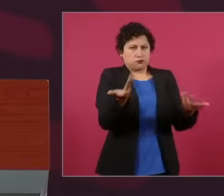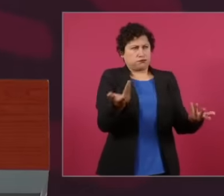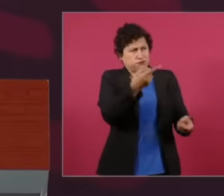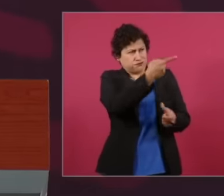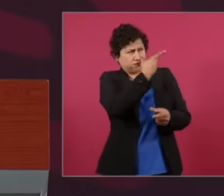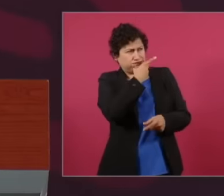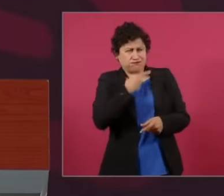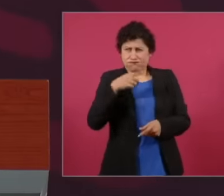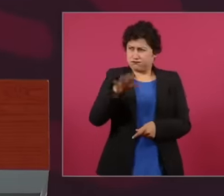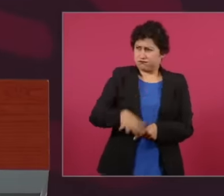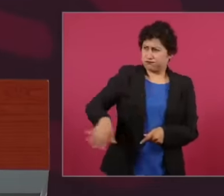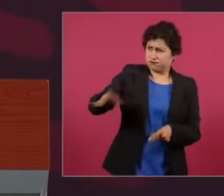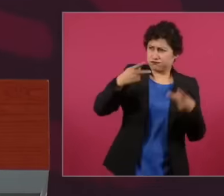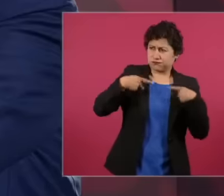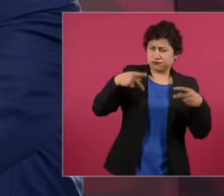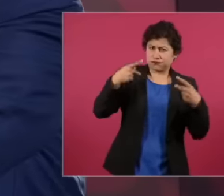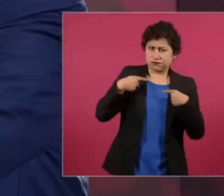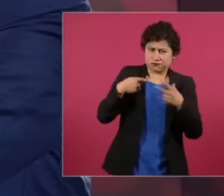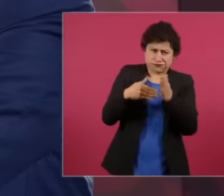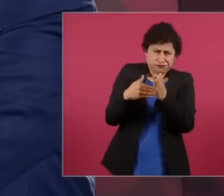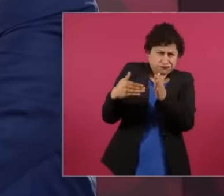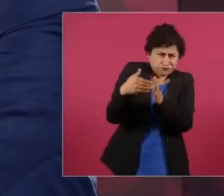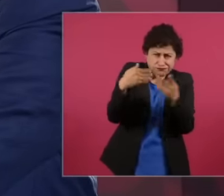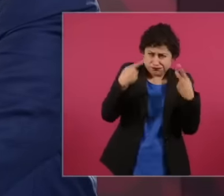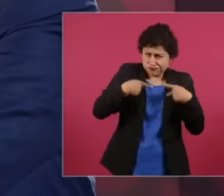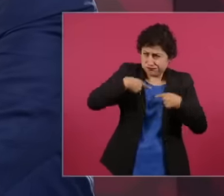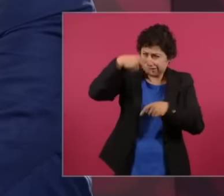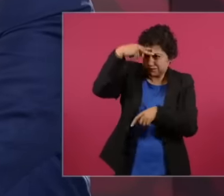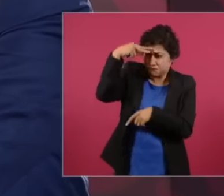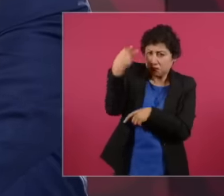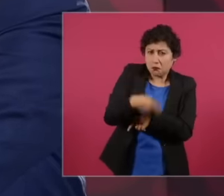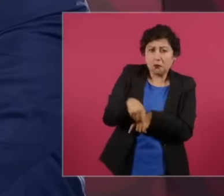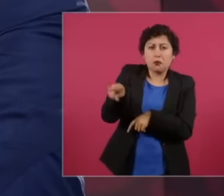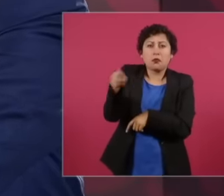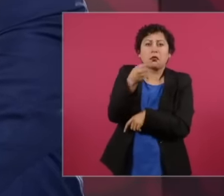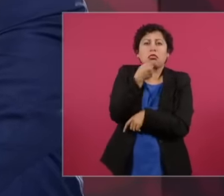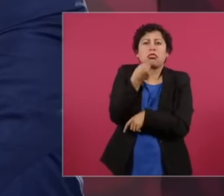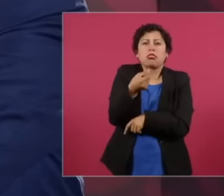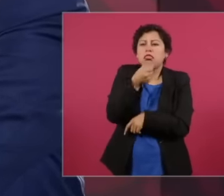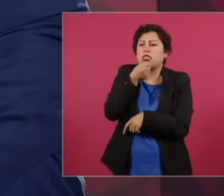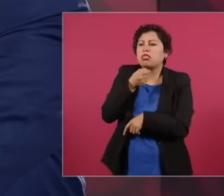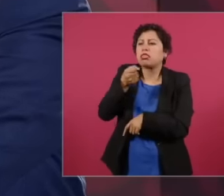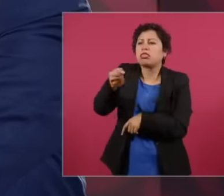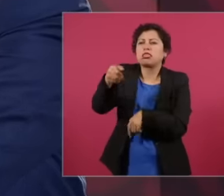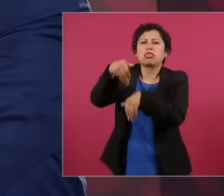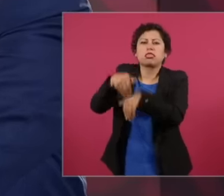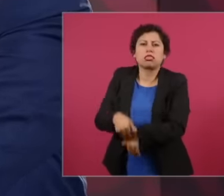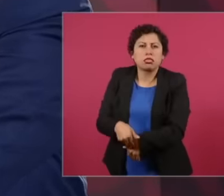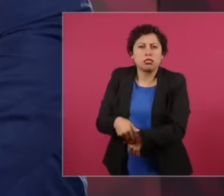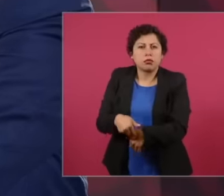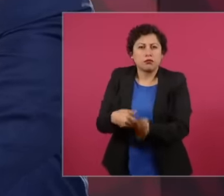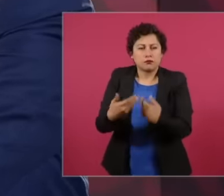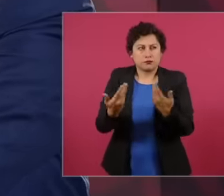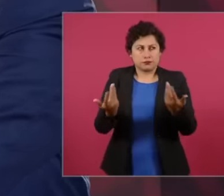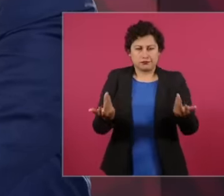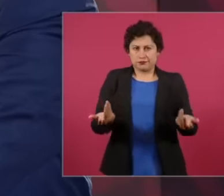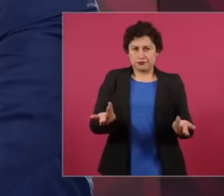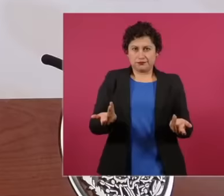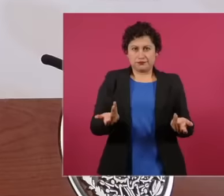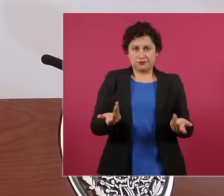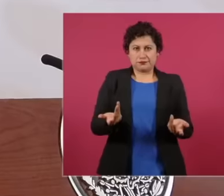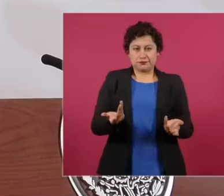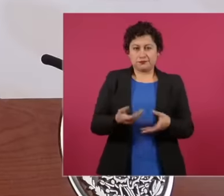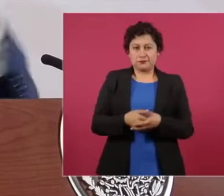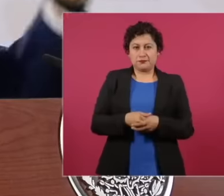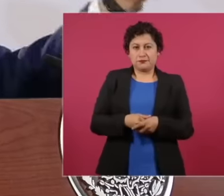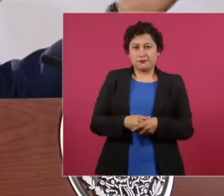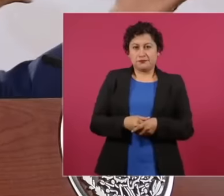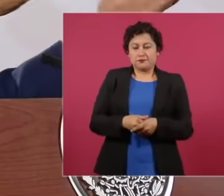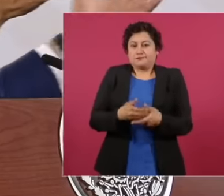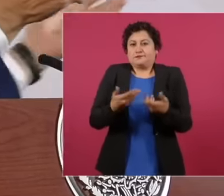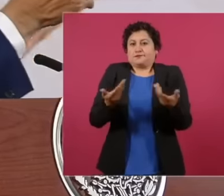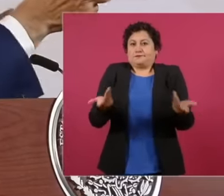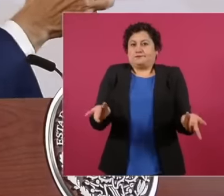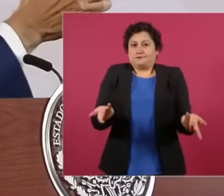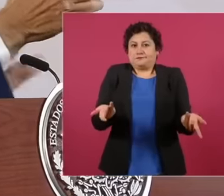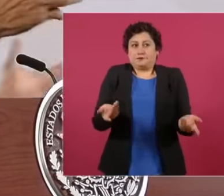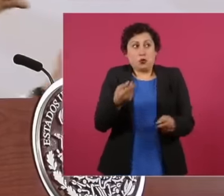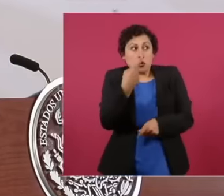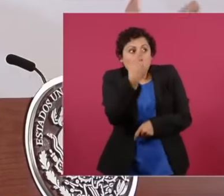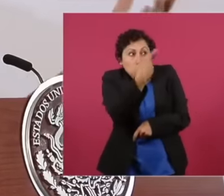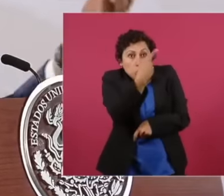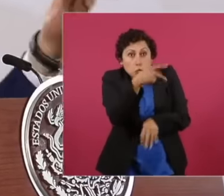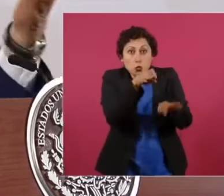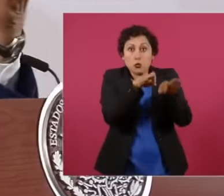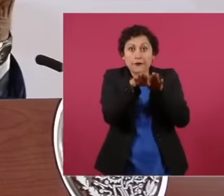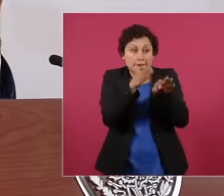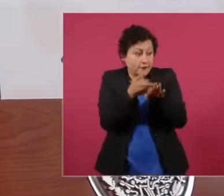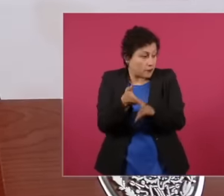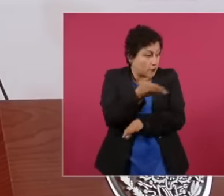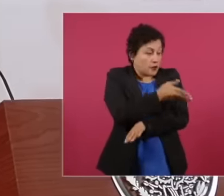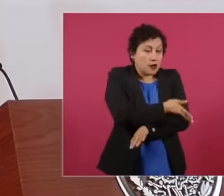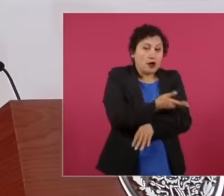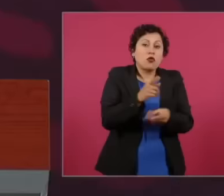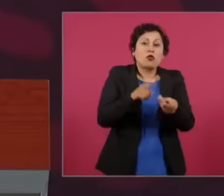children, then what is the legacy left by the model that they left